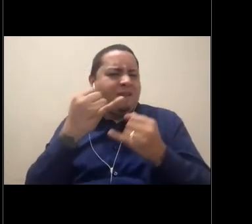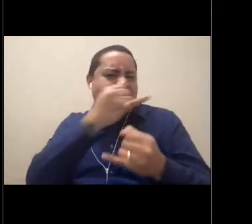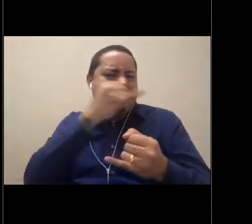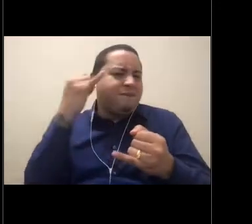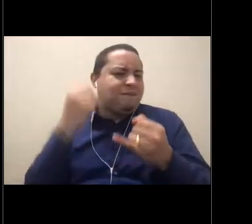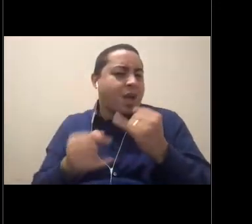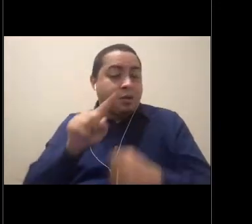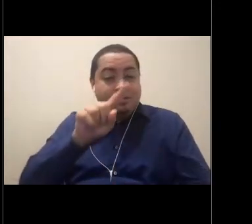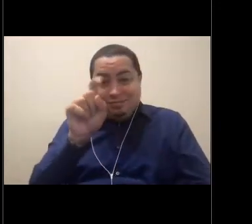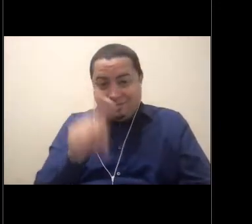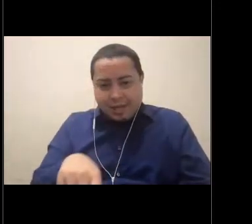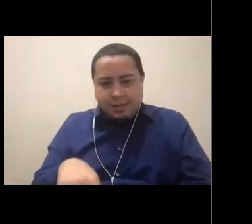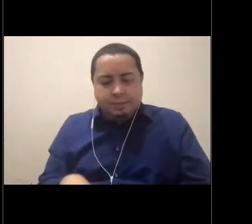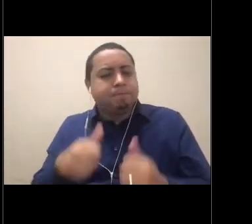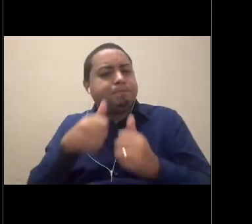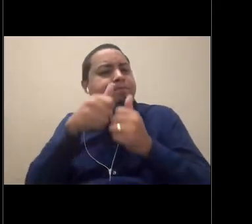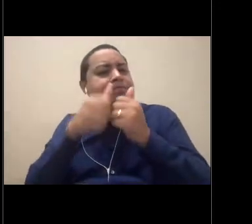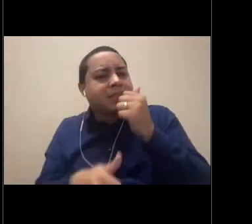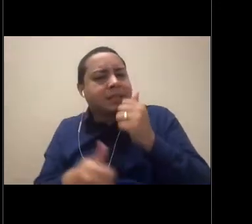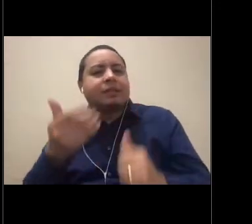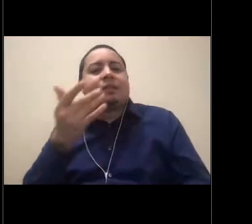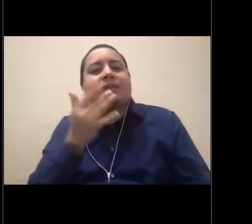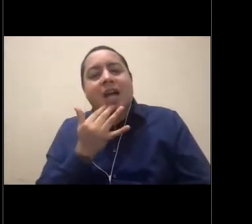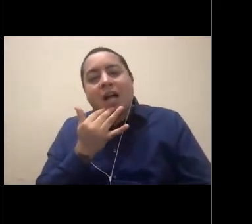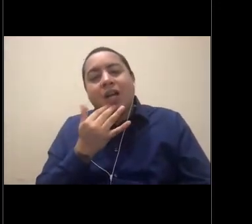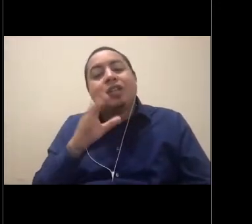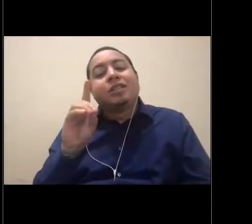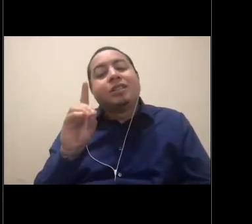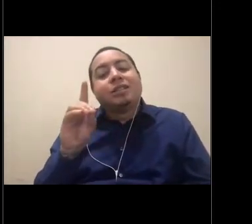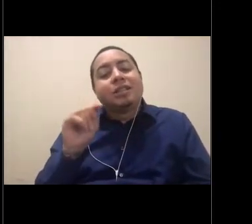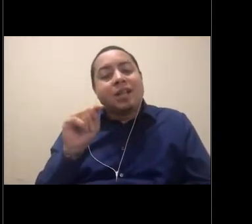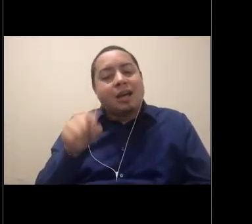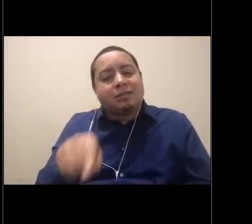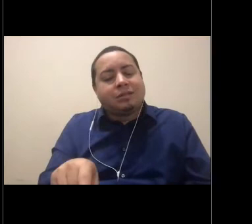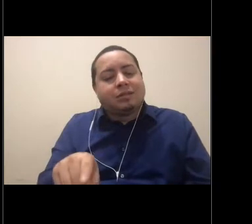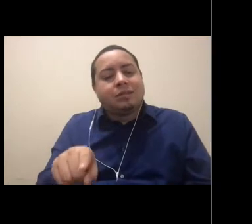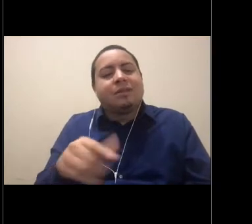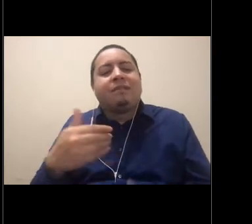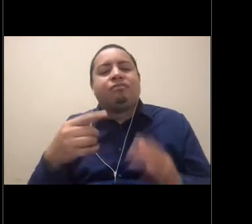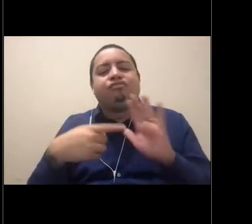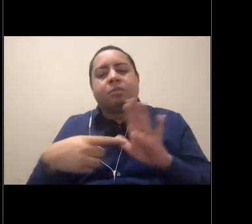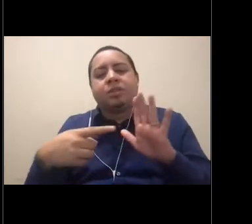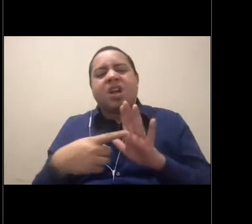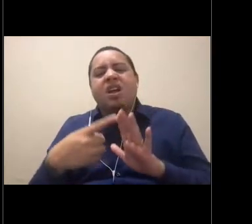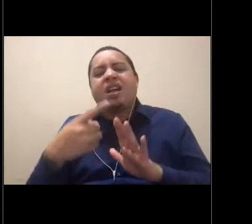Each color dot represents an active volcano in Guatemala and one of them is erupting.